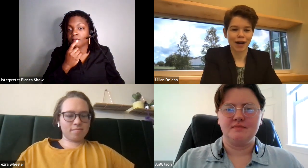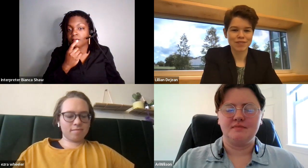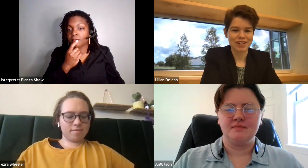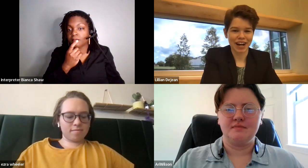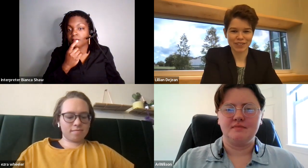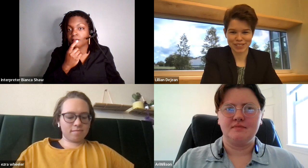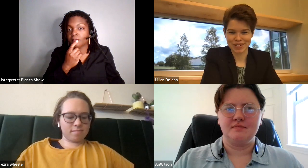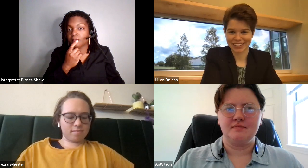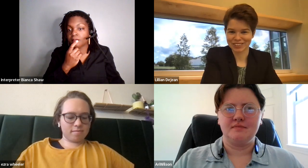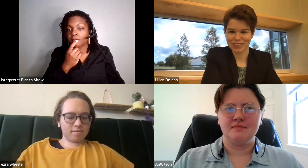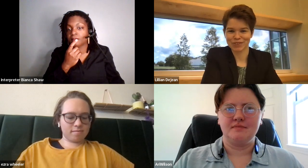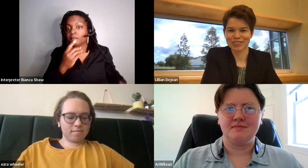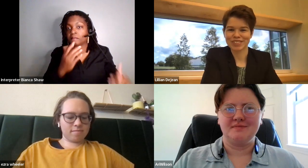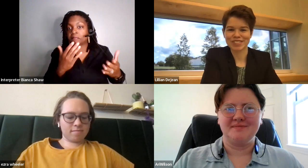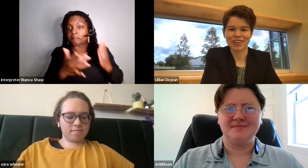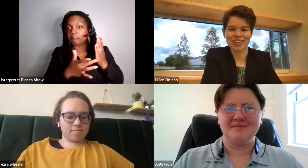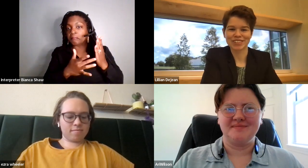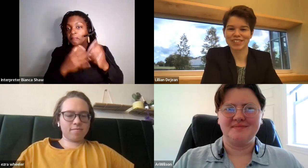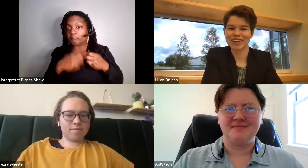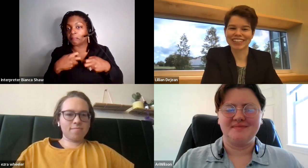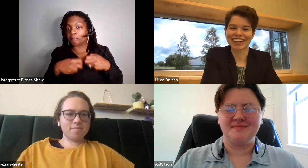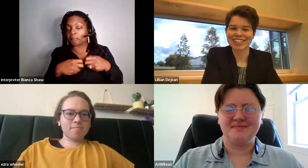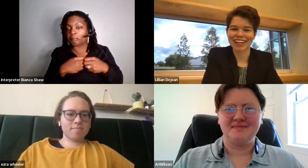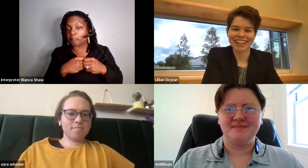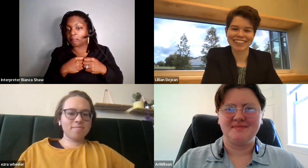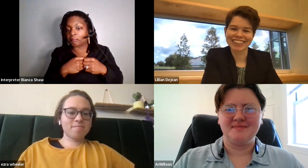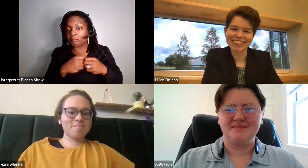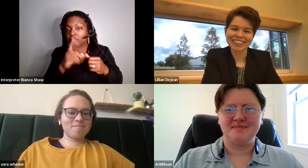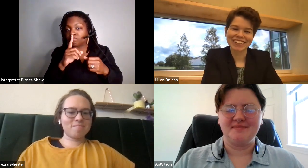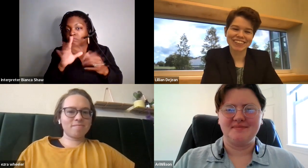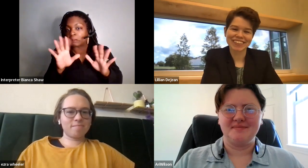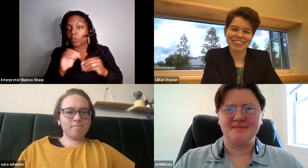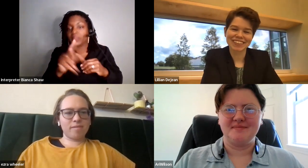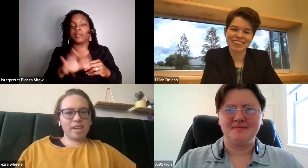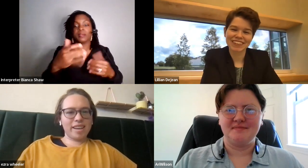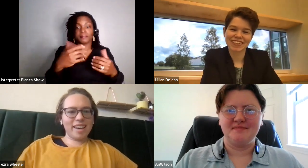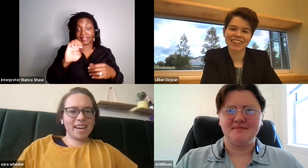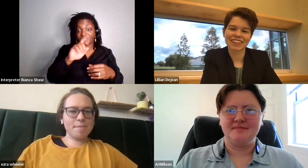Perhaps they're having some technical difficulties so as if you want to take a shot at it.